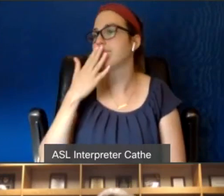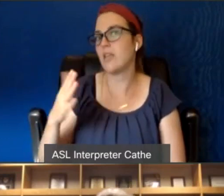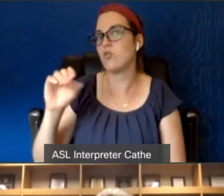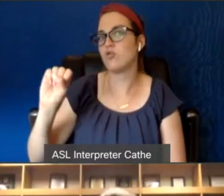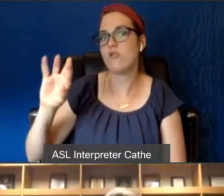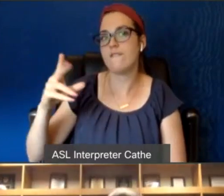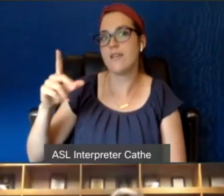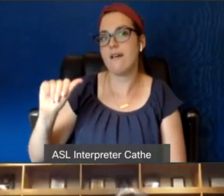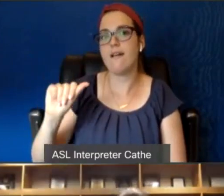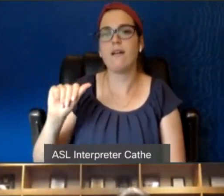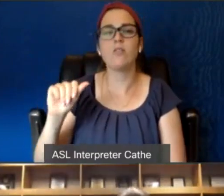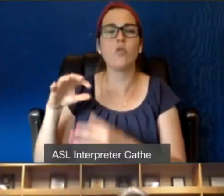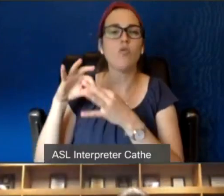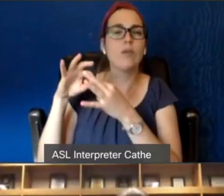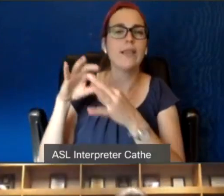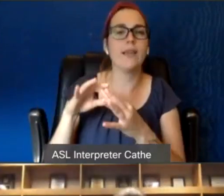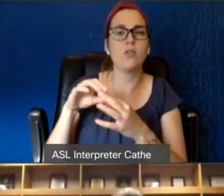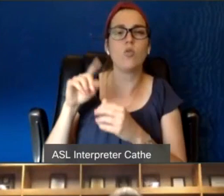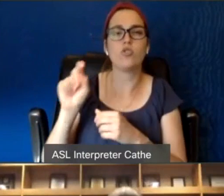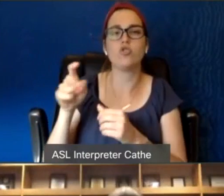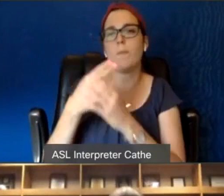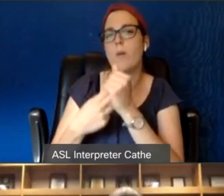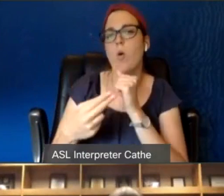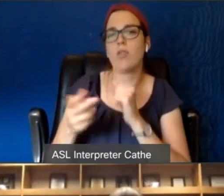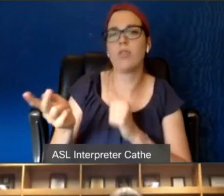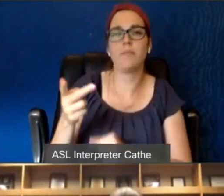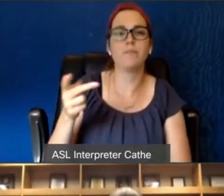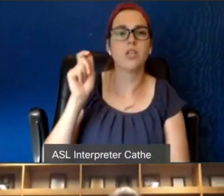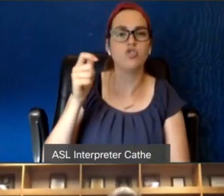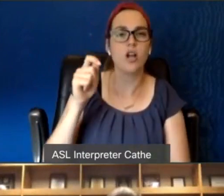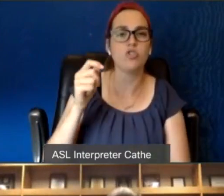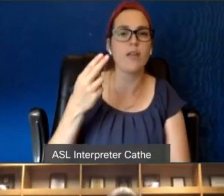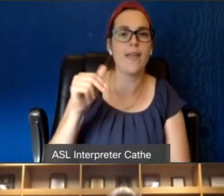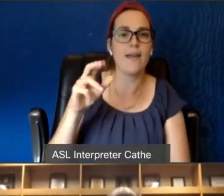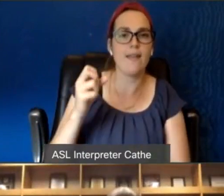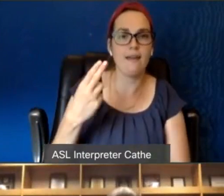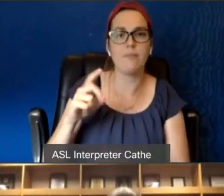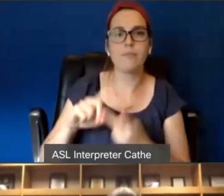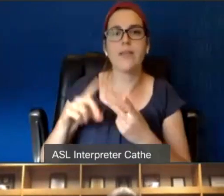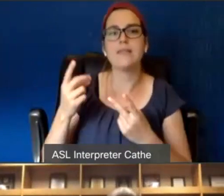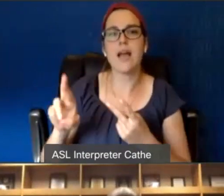I guess to both Dr. Marlowe and Judge Hannah, because you both are very strong proponents